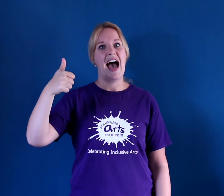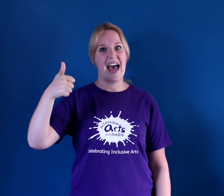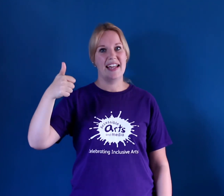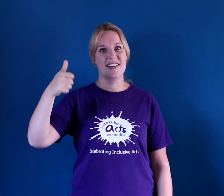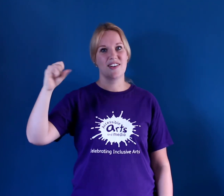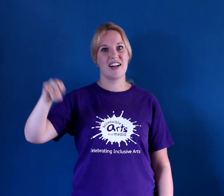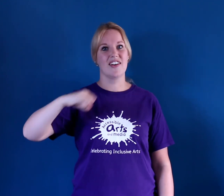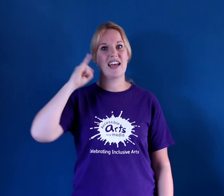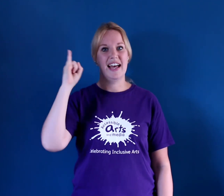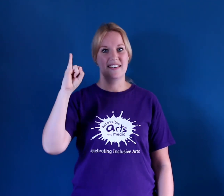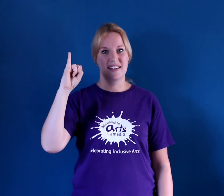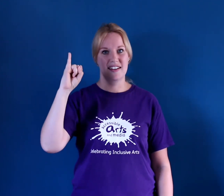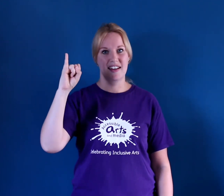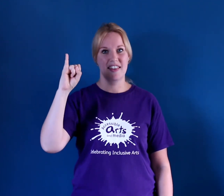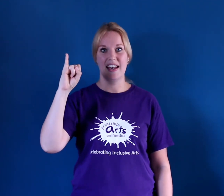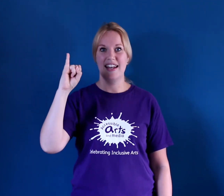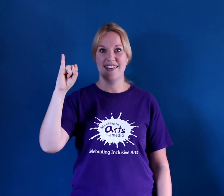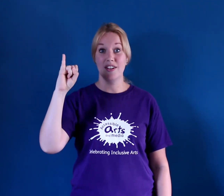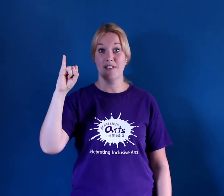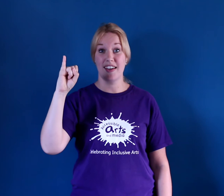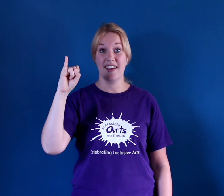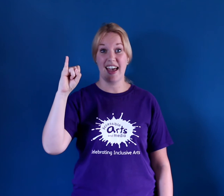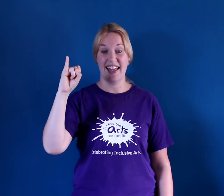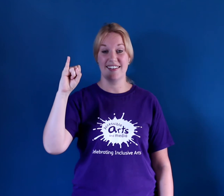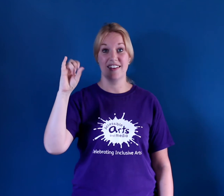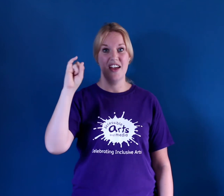and we’re going to look at the little finger hand.